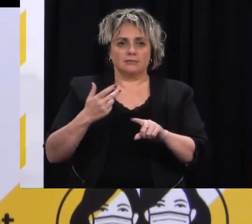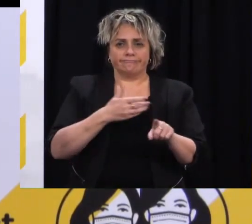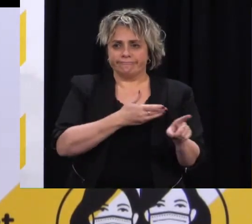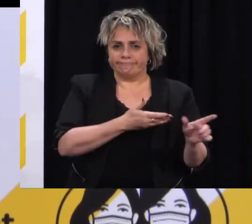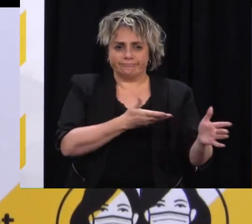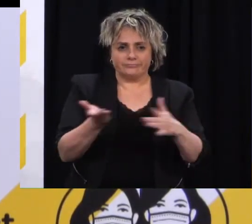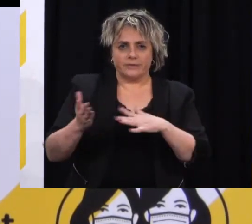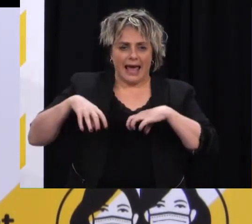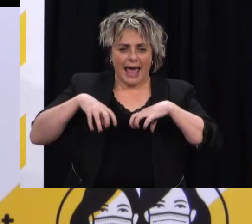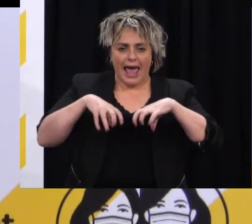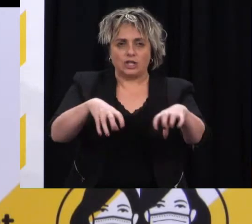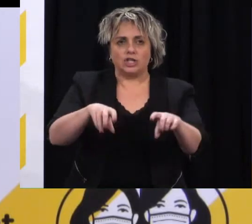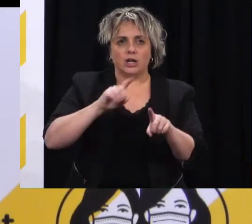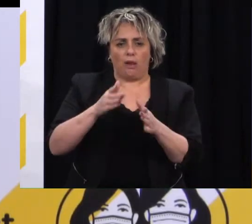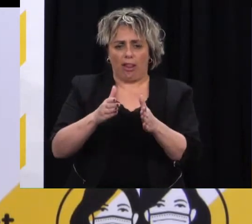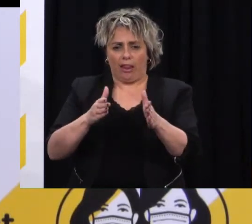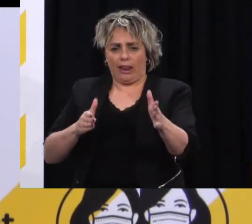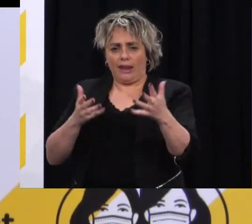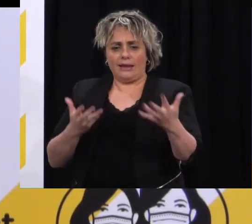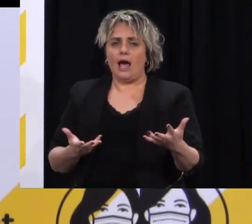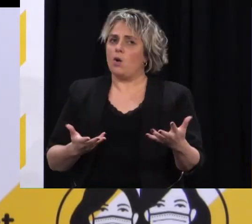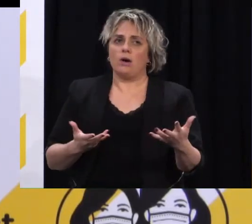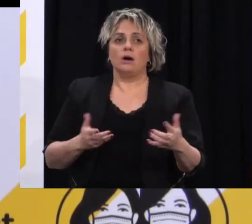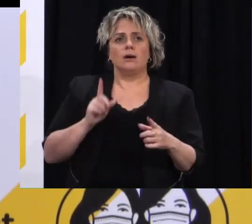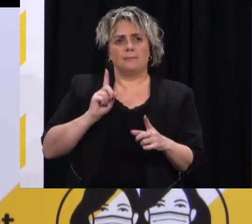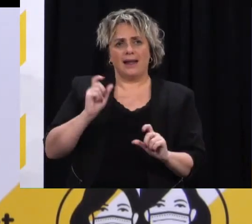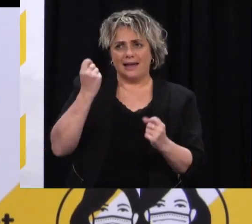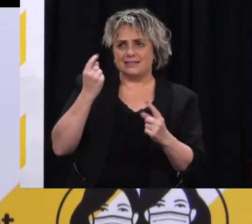setback could this be in our